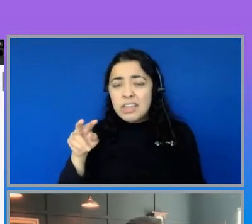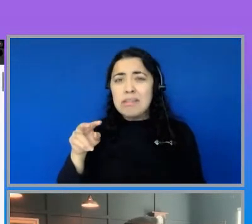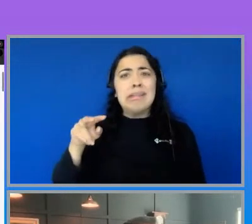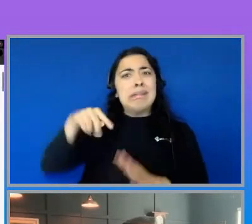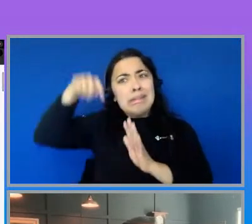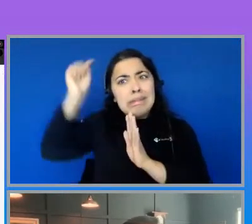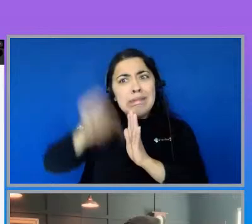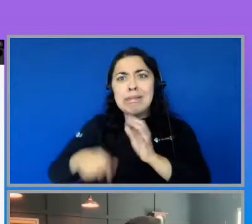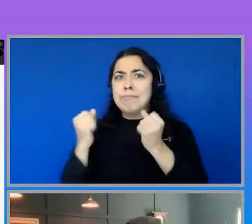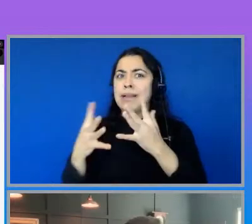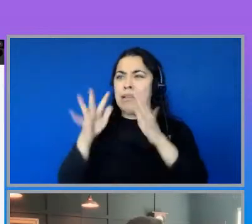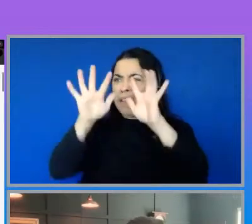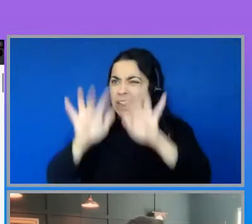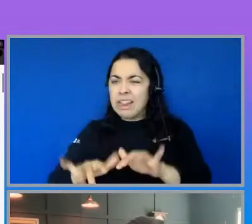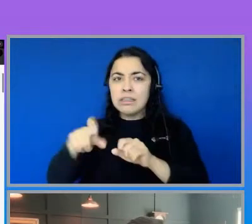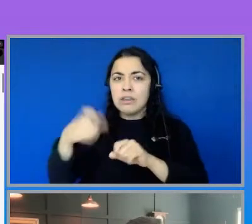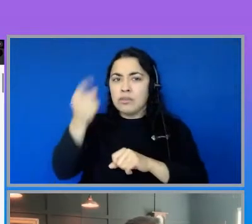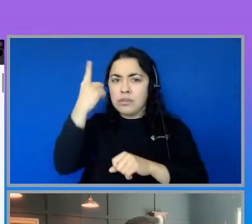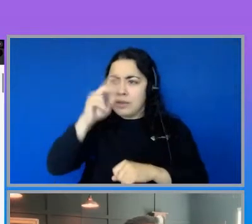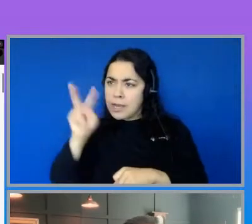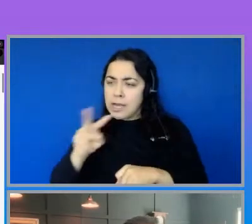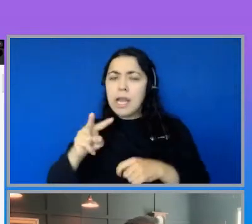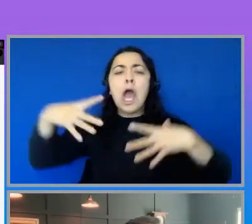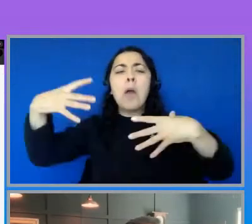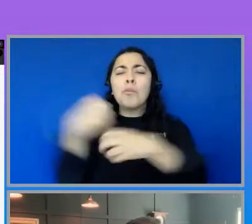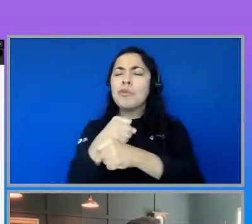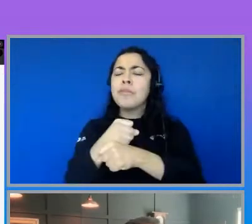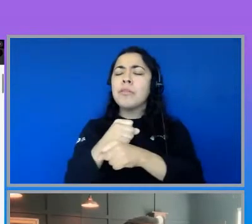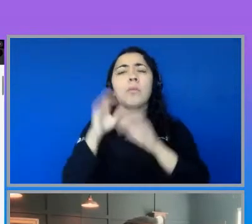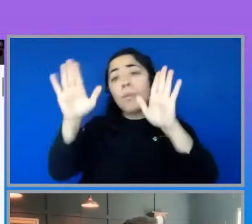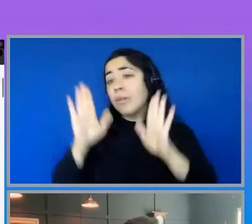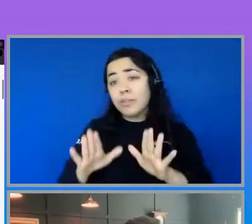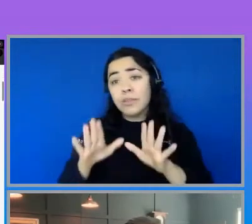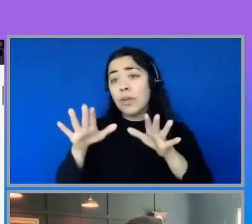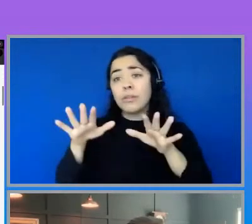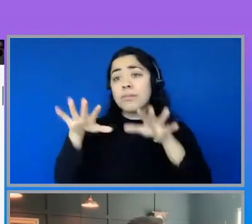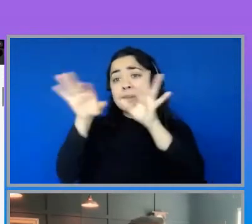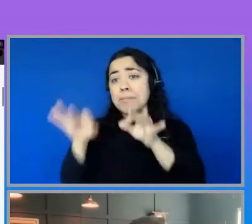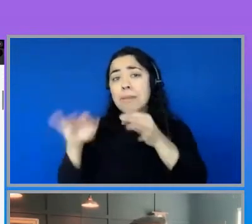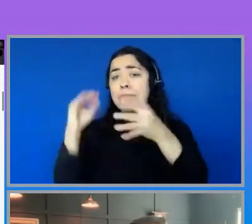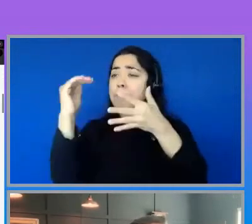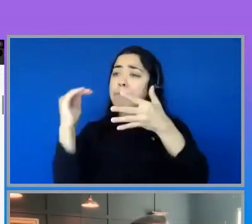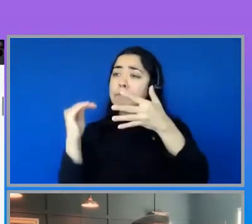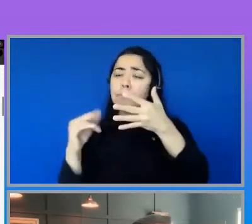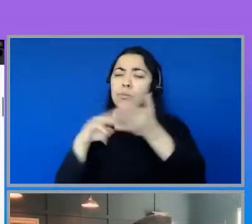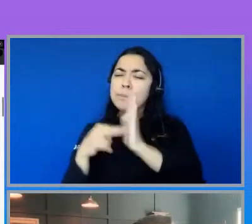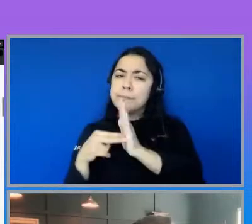brief section, which is excellent in humanizing what this means. Then we have our success criterion followed by